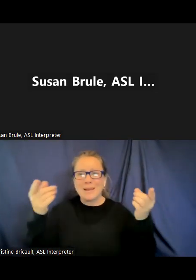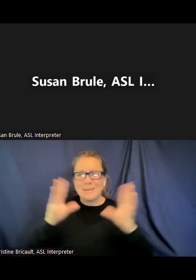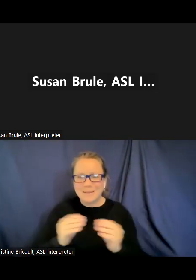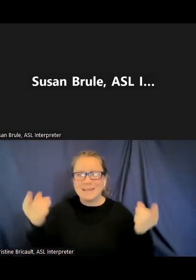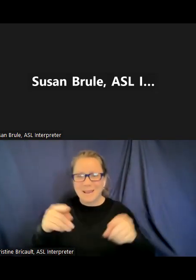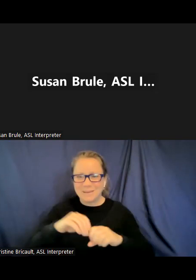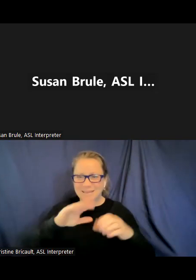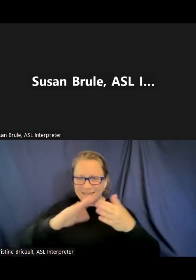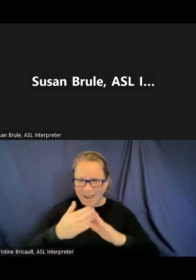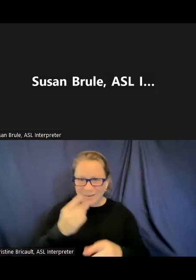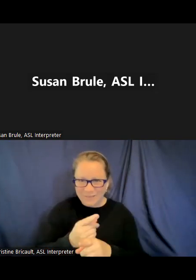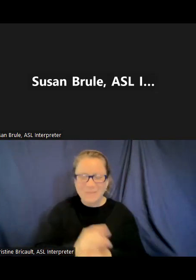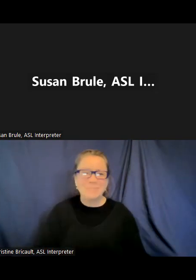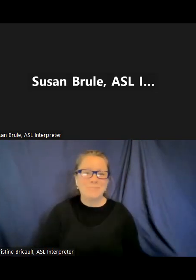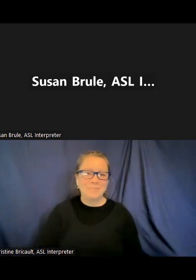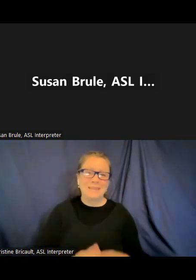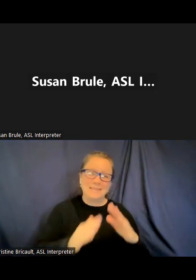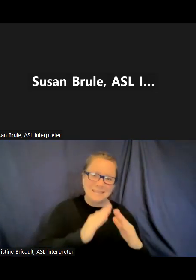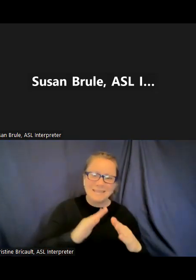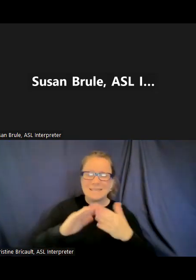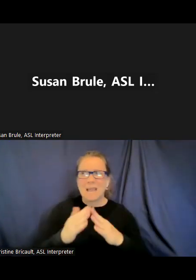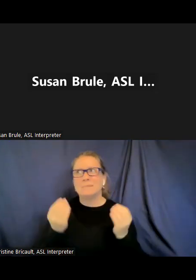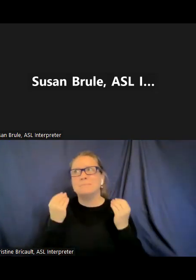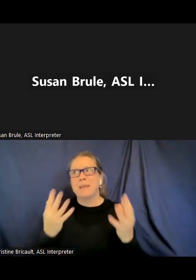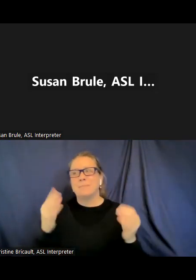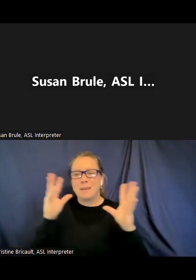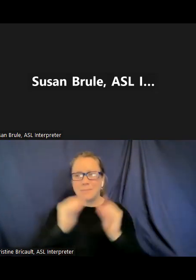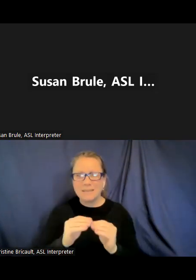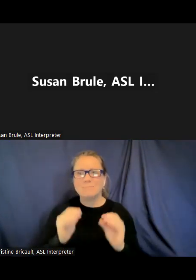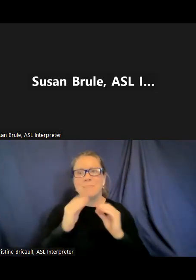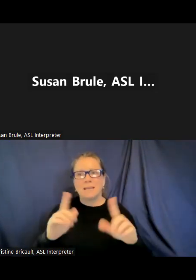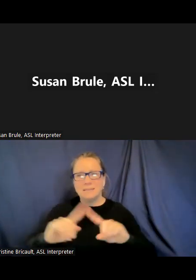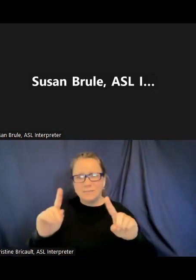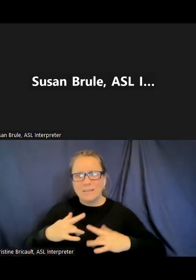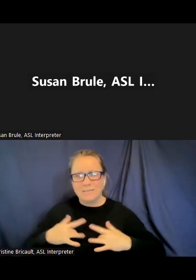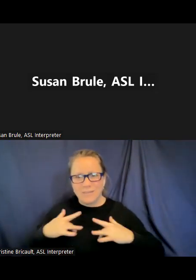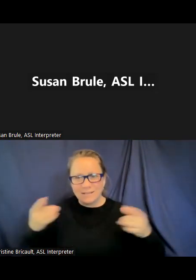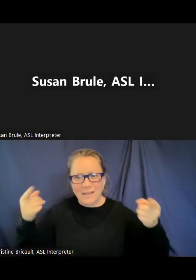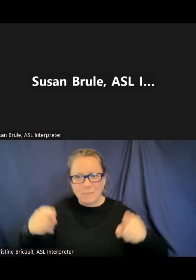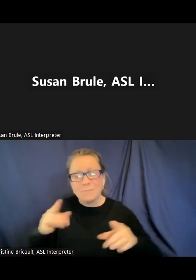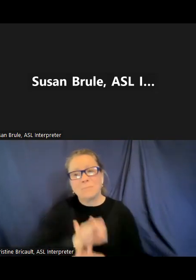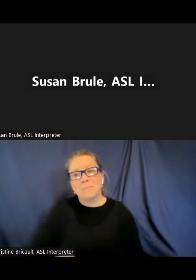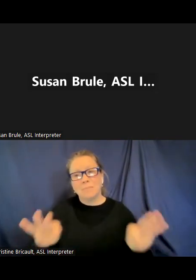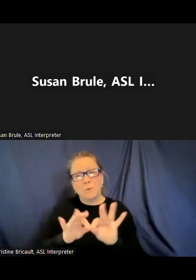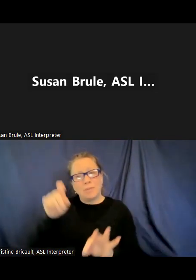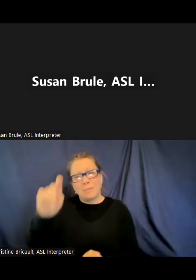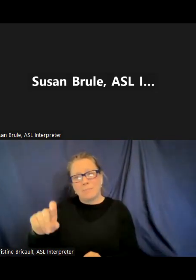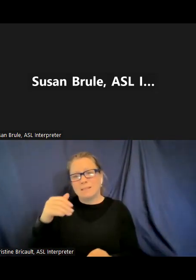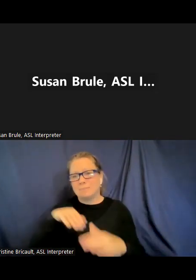You know, cities and towns have a lot of meetings. They have a lot of events. And we have to make them accessible for people with disabilities. So what are we going to do?